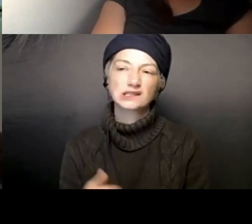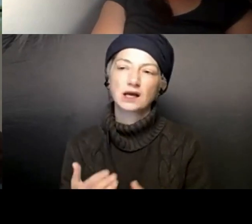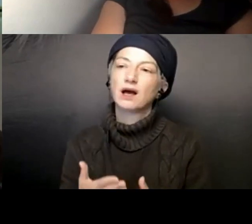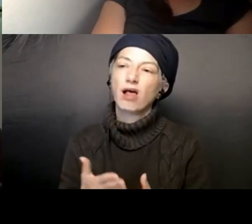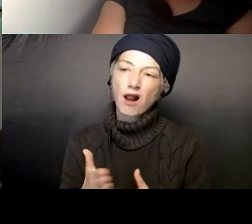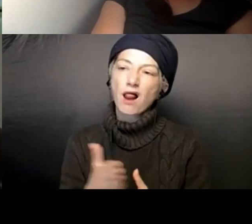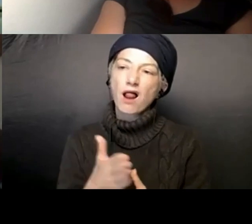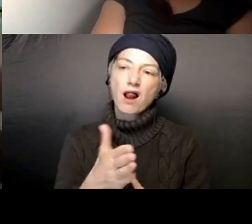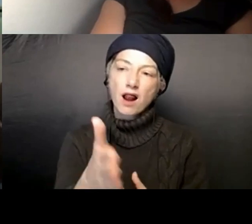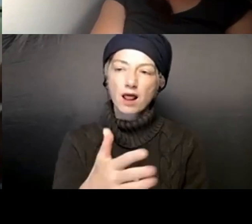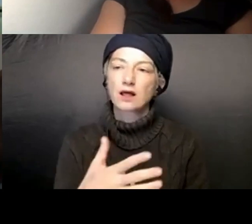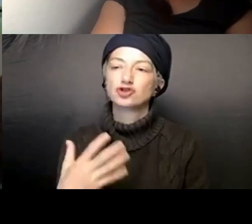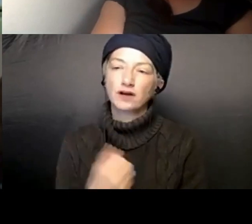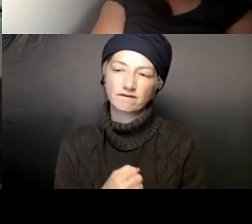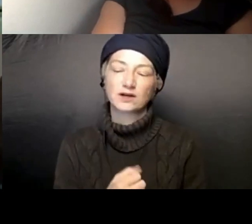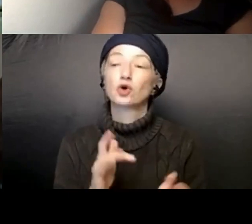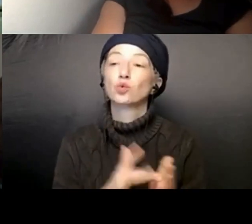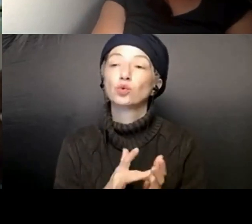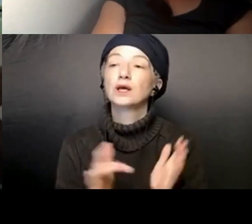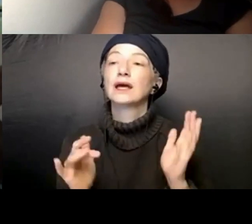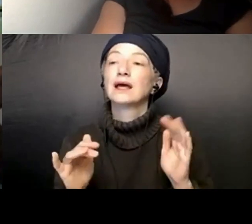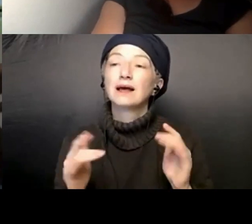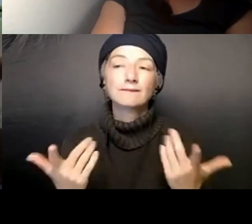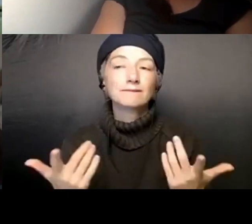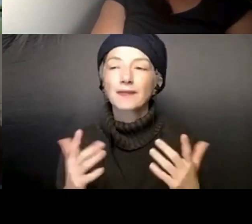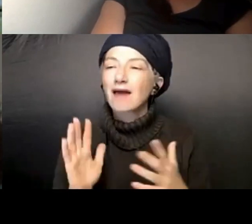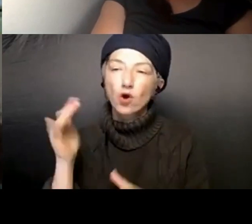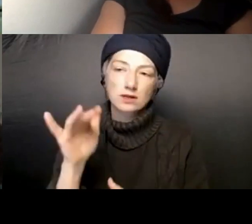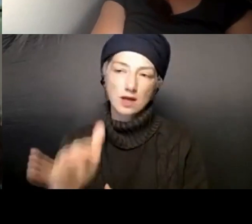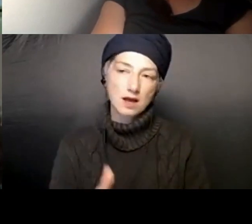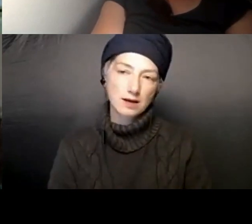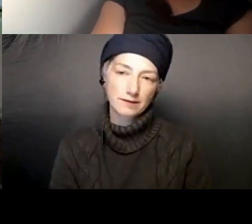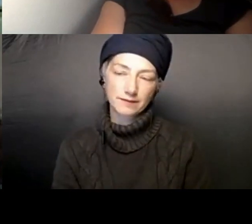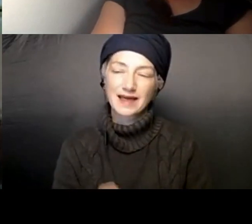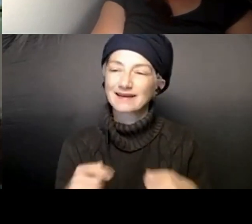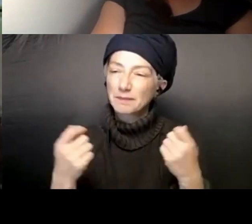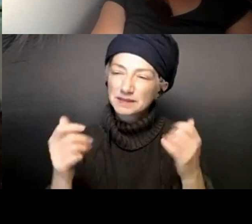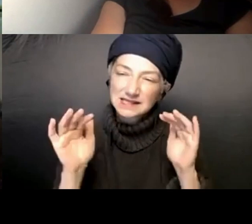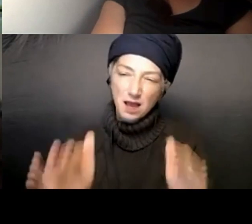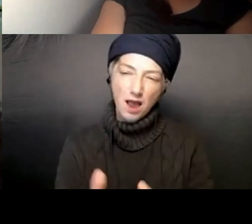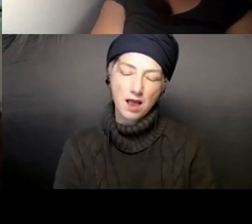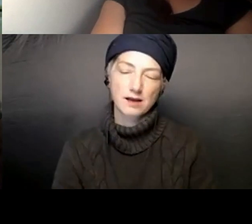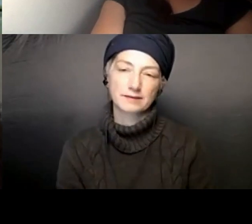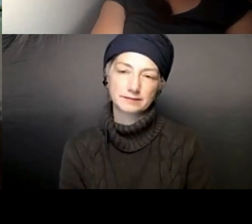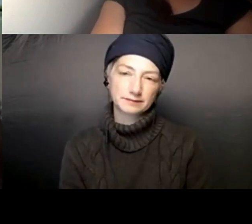or more people are actually coming. Like it's showing a sign that stuff is happening.